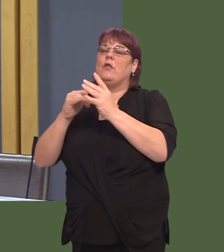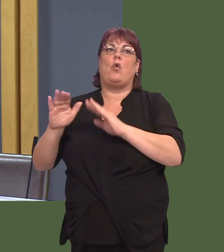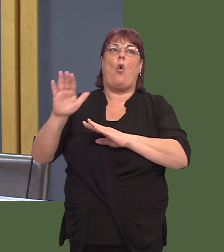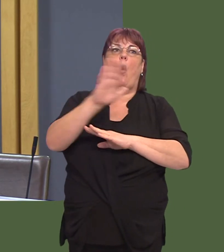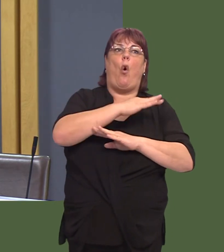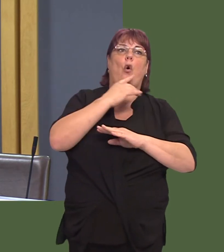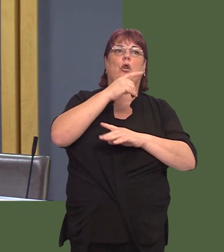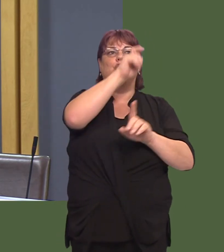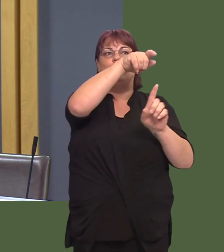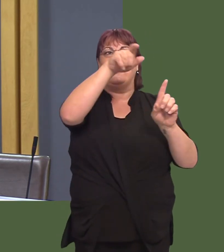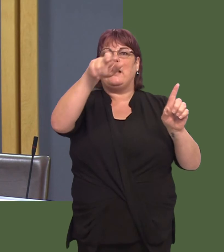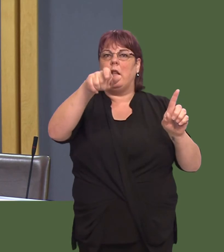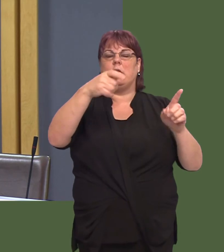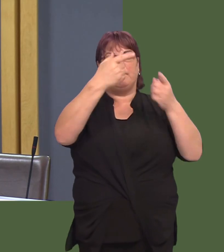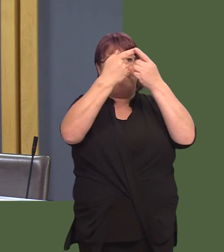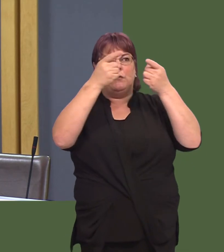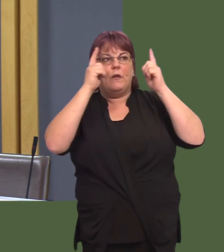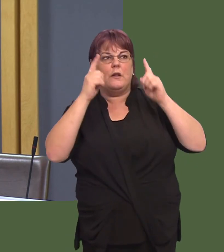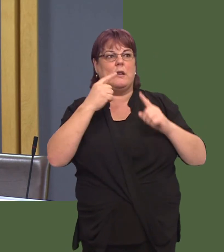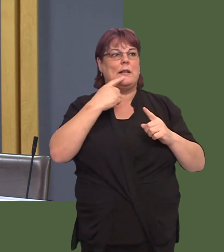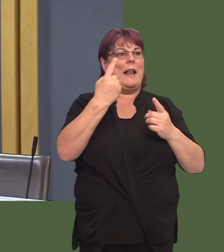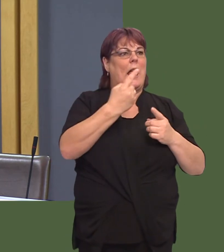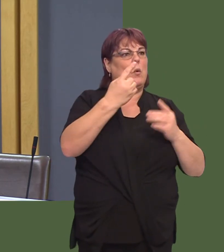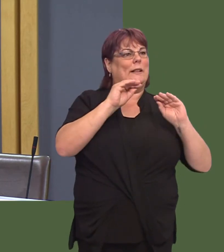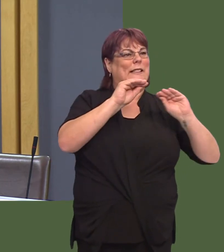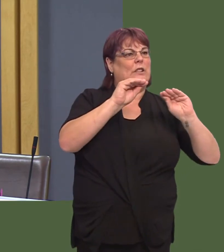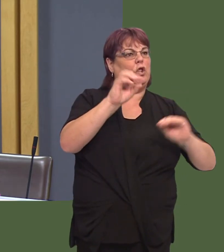of anyone teaching European affairs or Brexit.